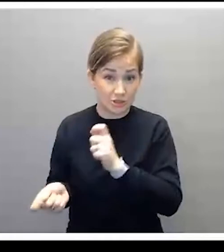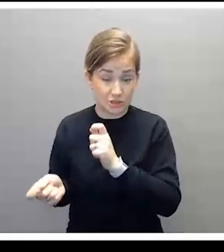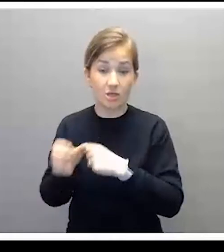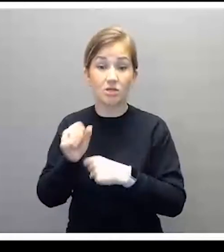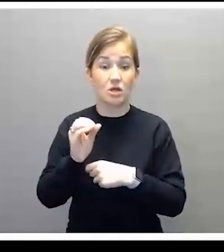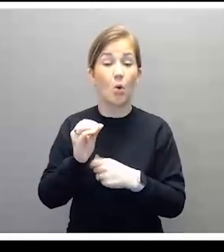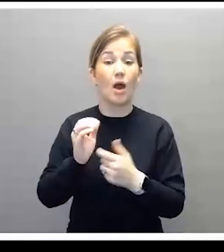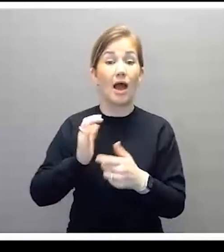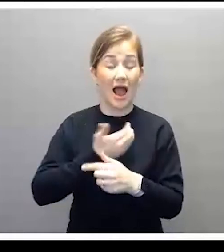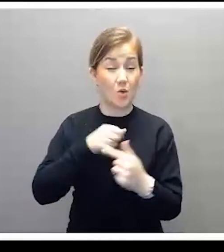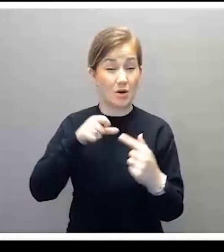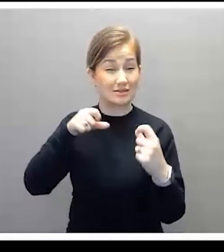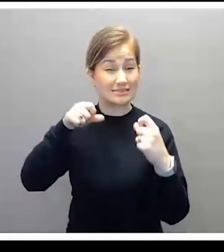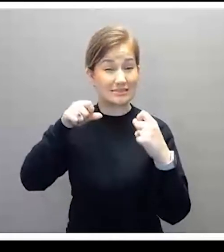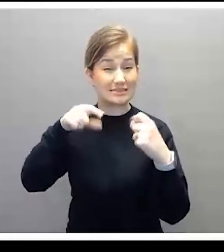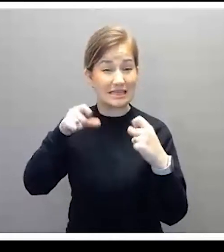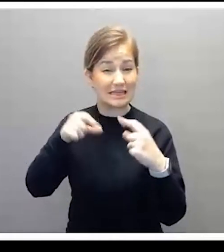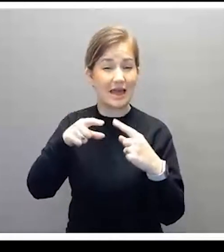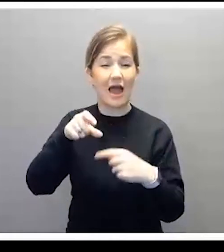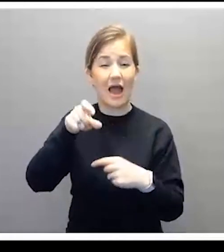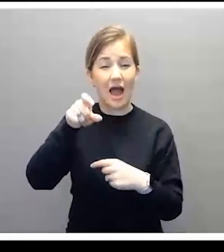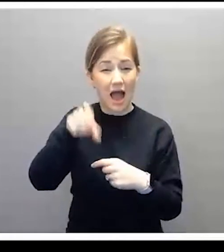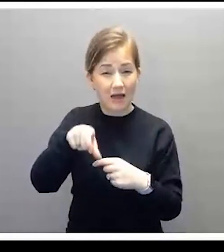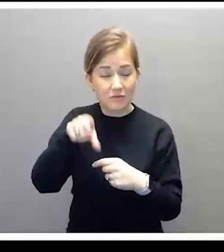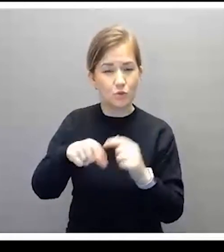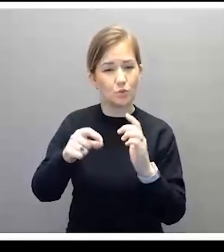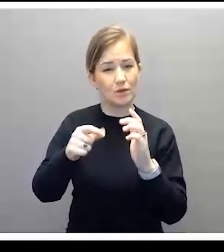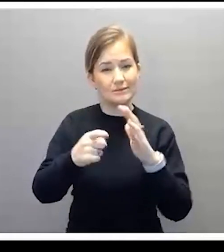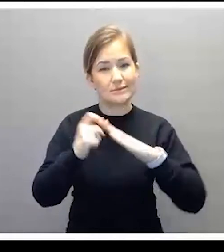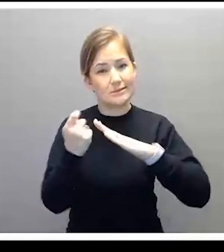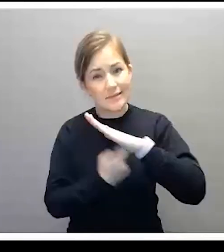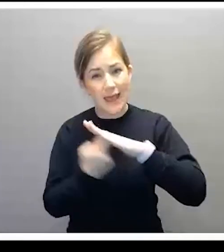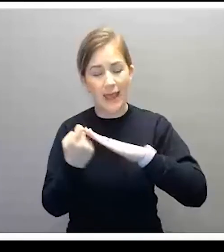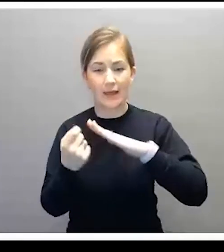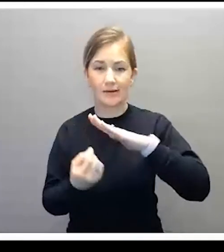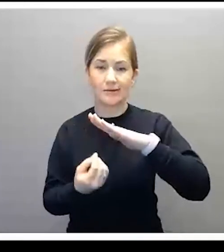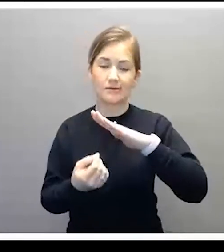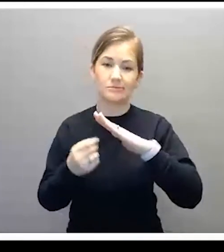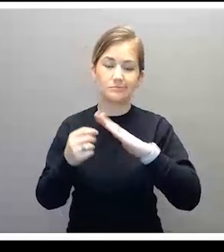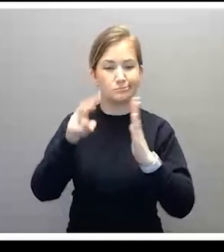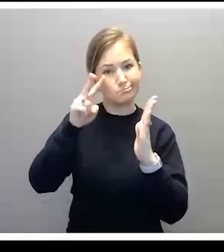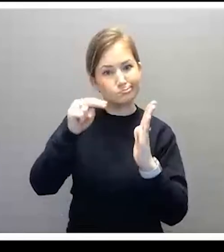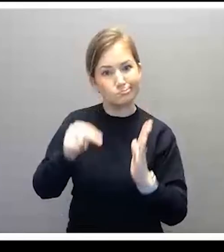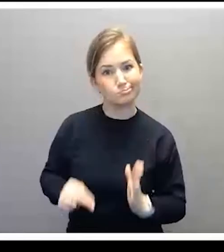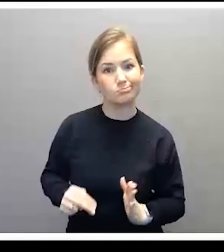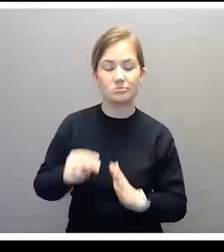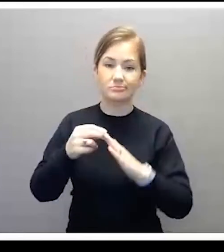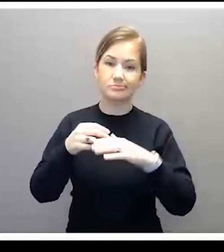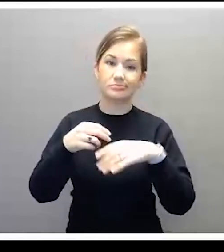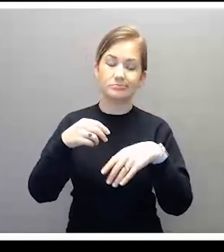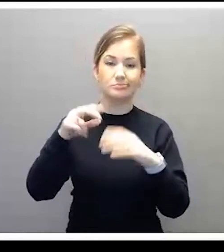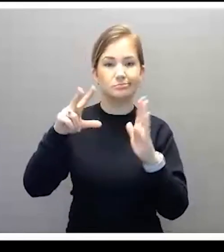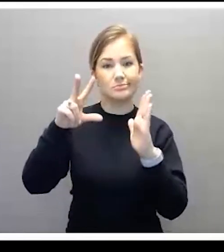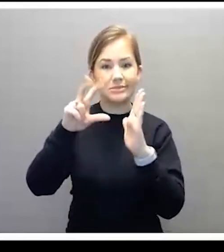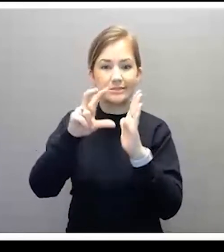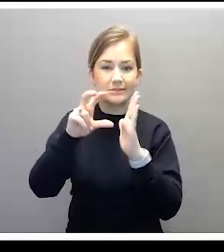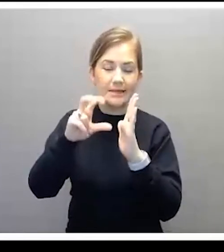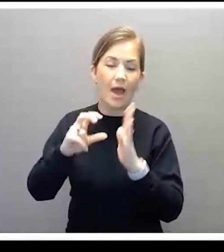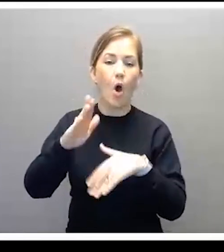And so like, Rsync has to go scan through all your data and compare the two sides together to see if anything's changed.